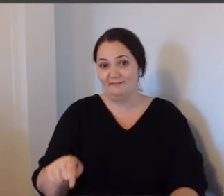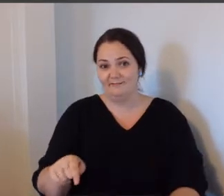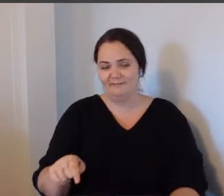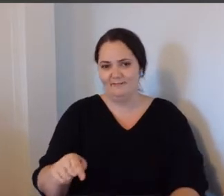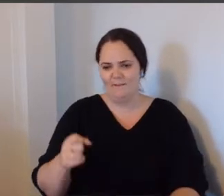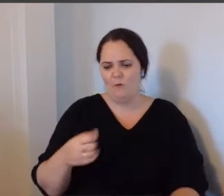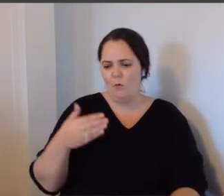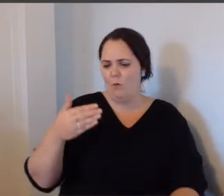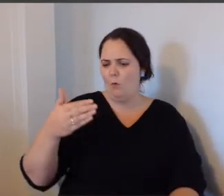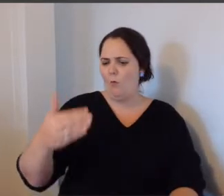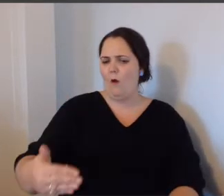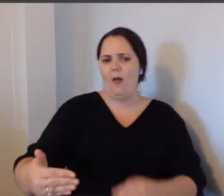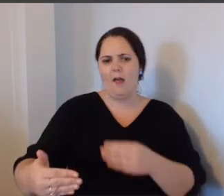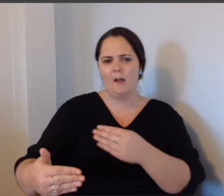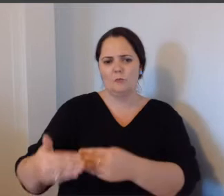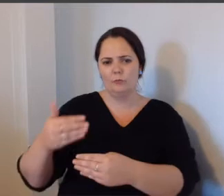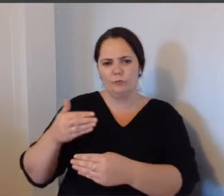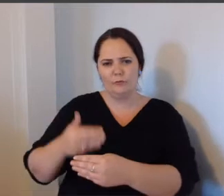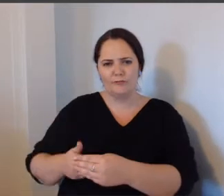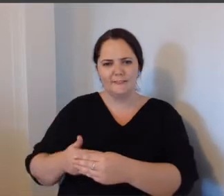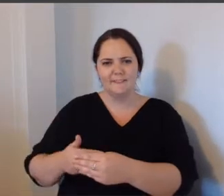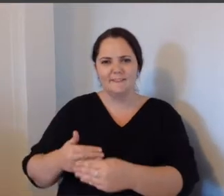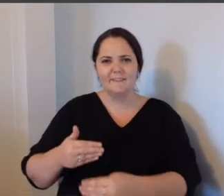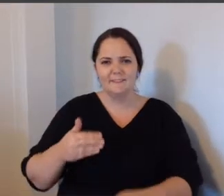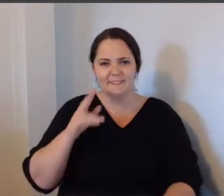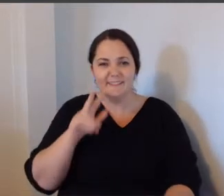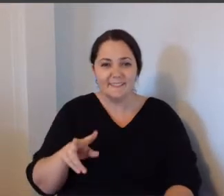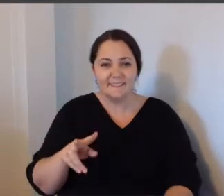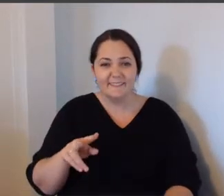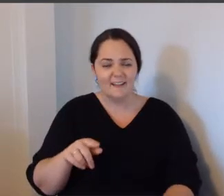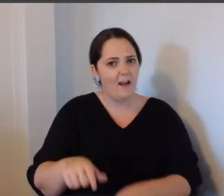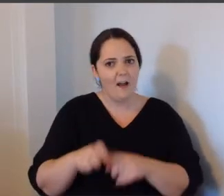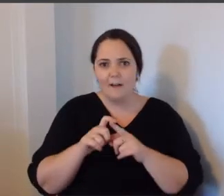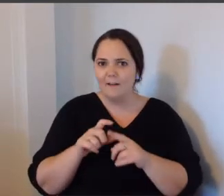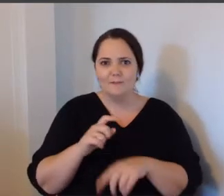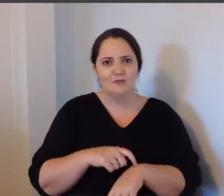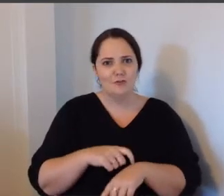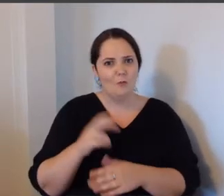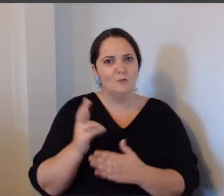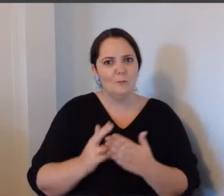position so that they are stacking or one behind the other. This was actually quite hard to do.